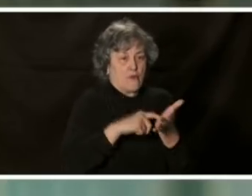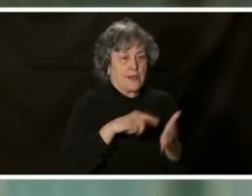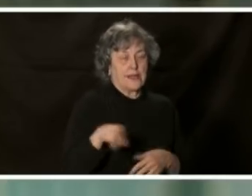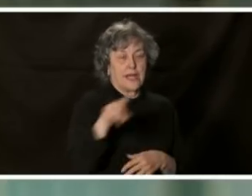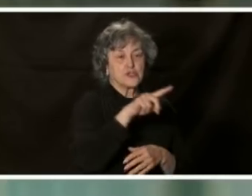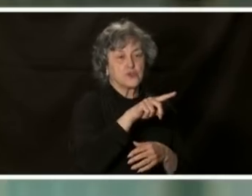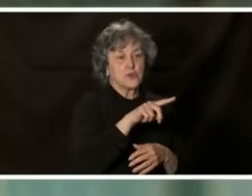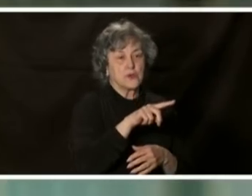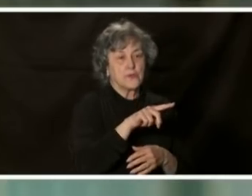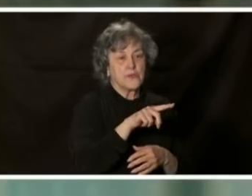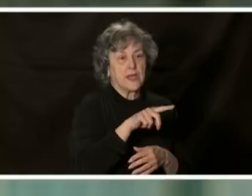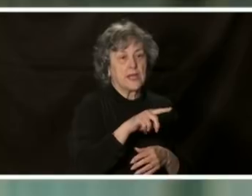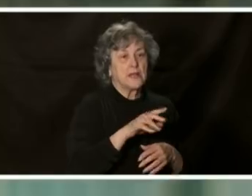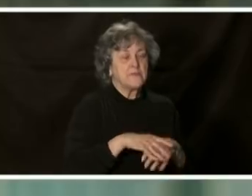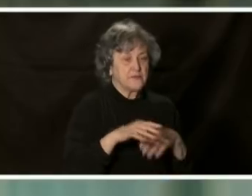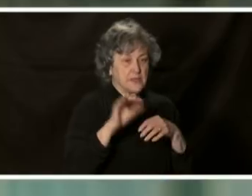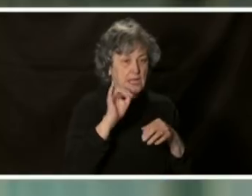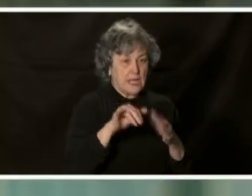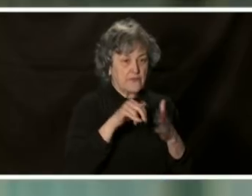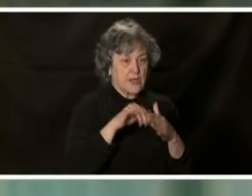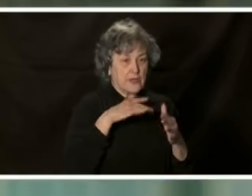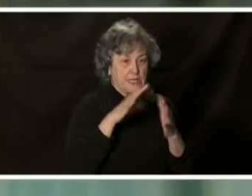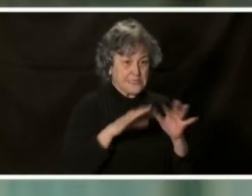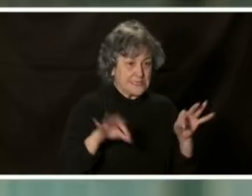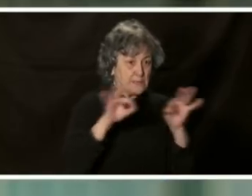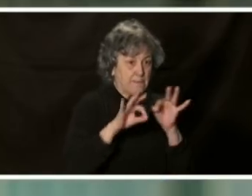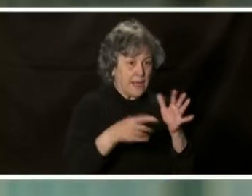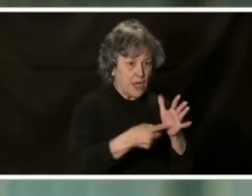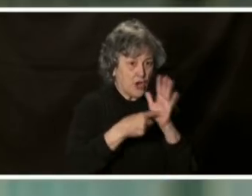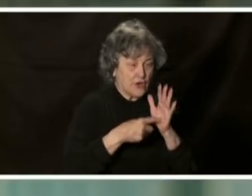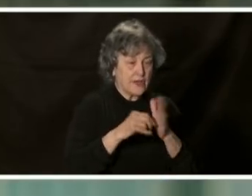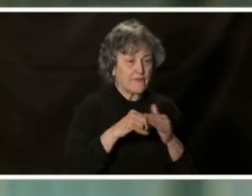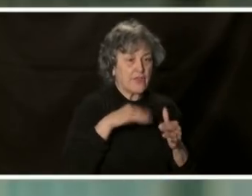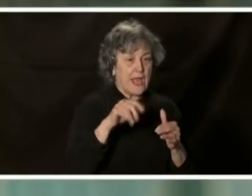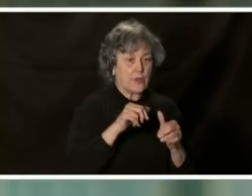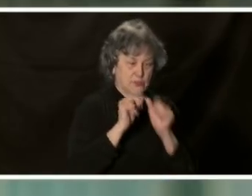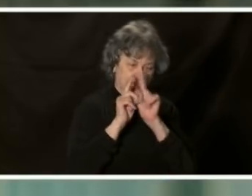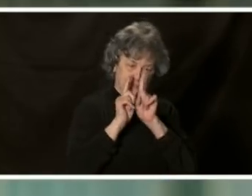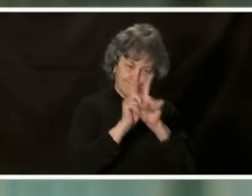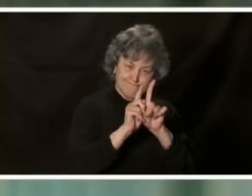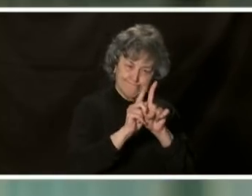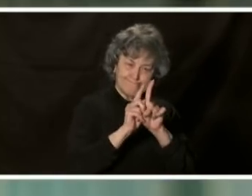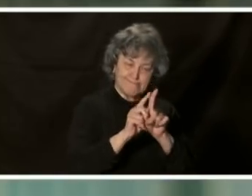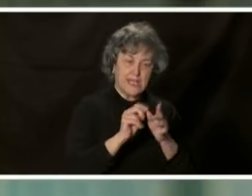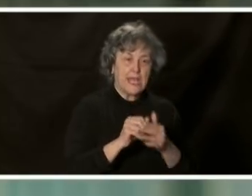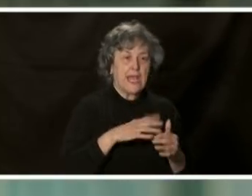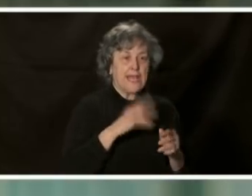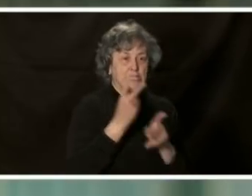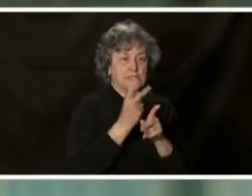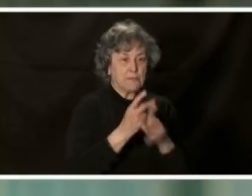AS DR. WATTS SAID, WHILE IT IS IMPERATIVE THAT WE REMAIN VIGILANT IN EXERCISING VITAL MEASURES